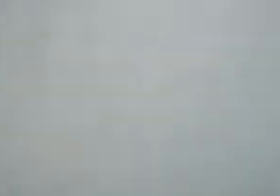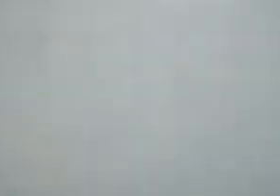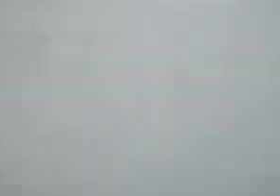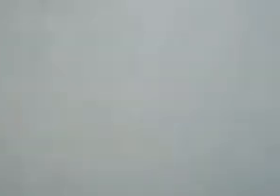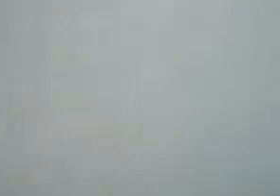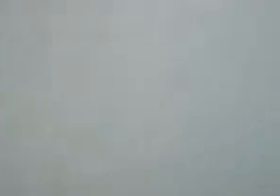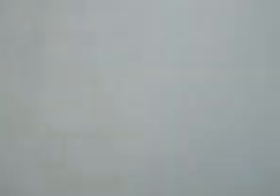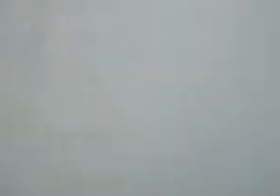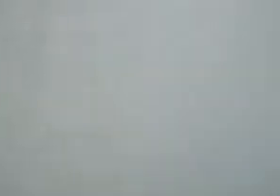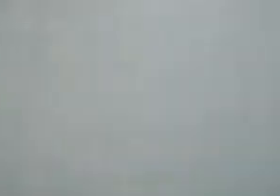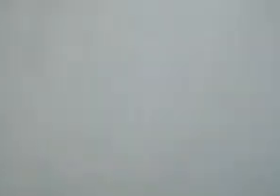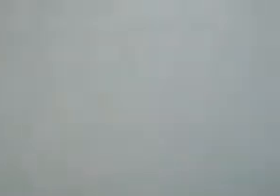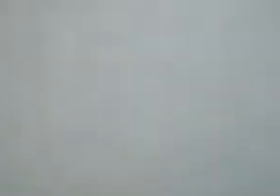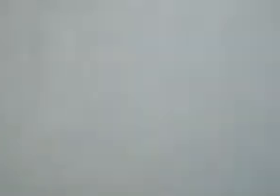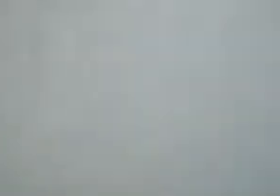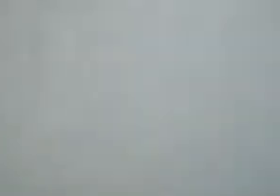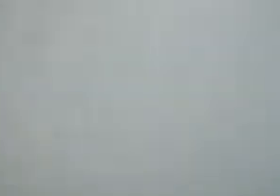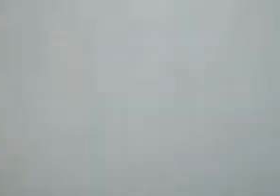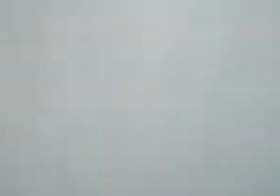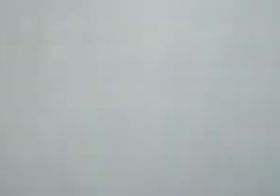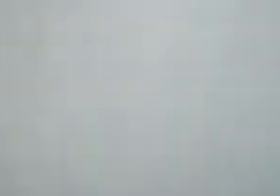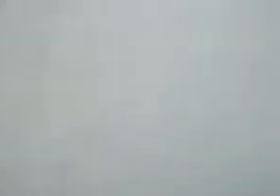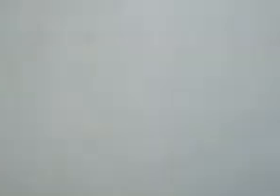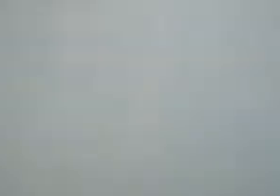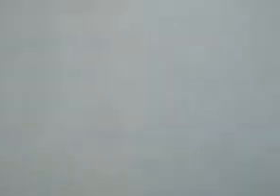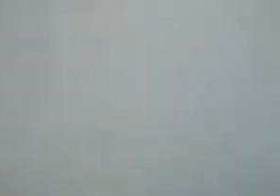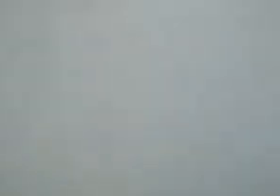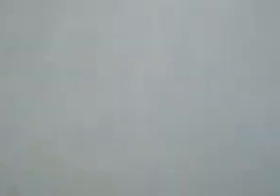or go into any of the dashboards in more depth.